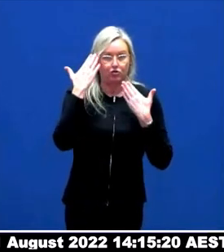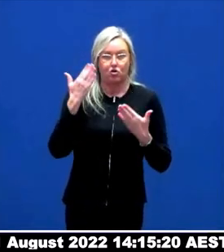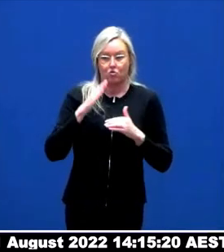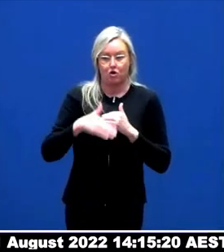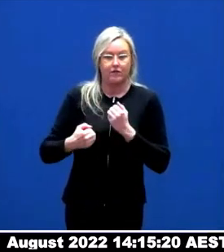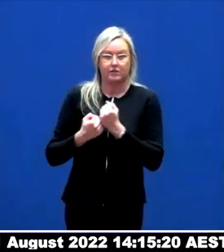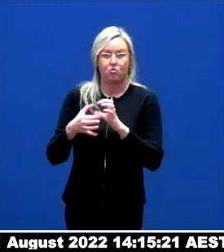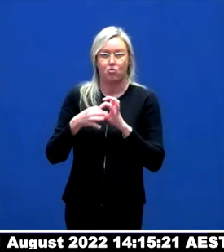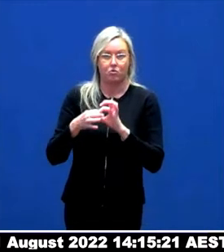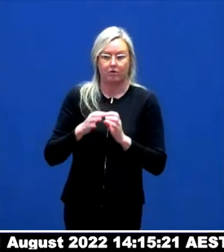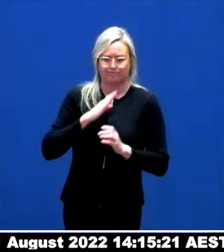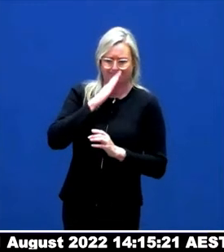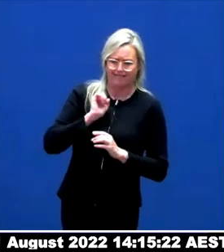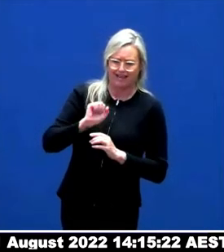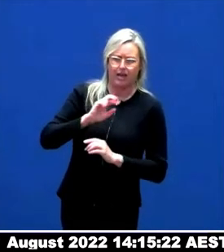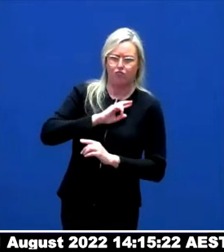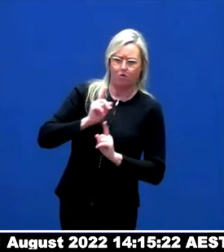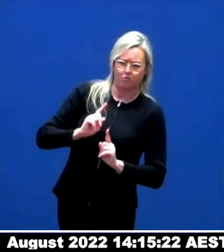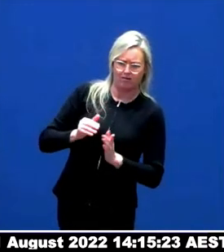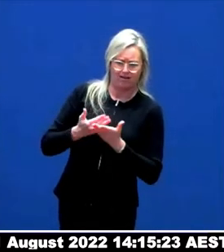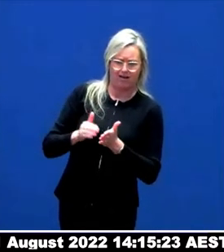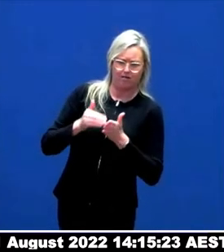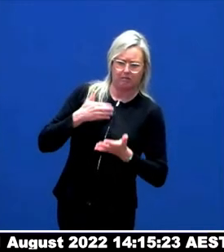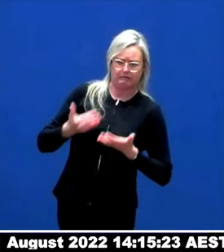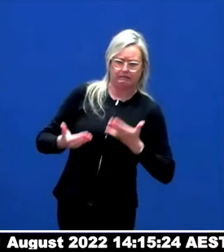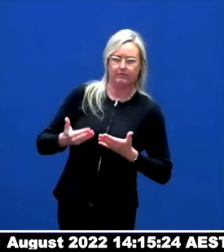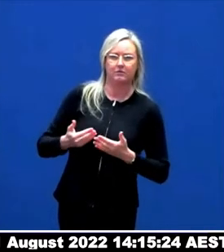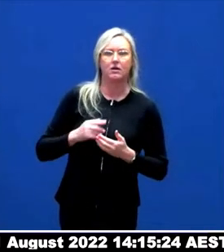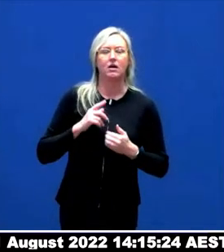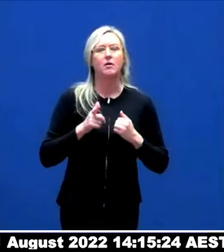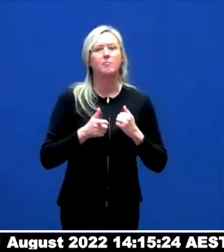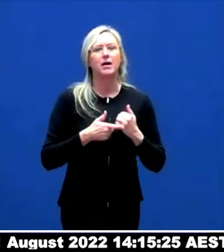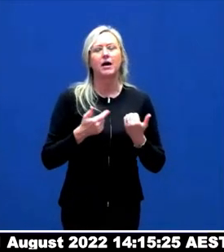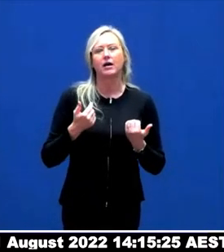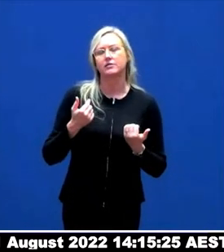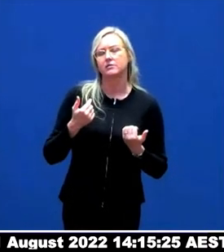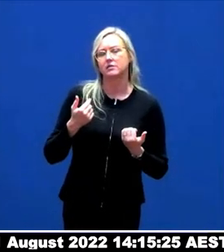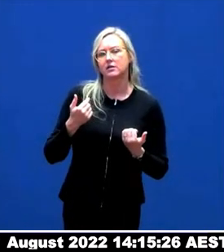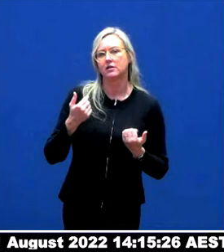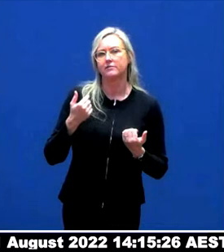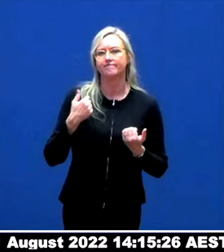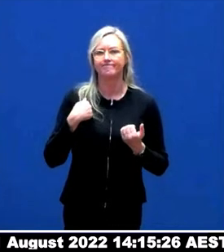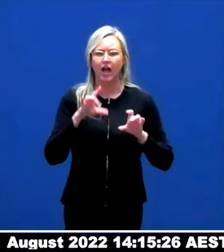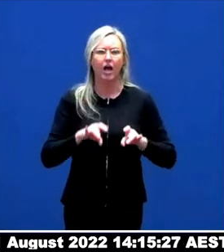there are levels of quality with support coordinators around the country and in New